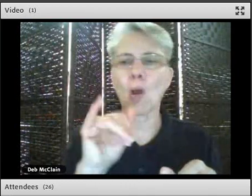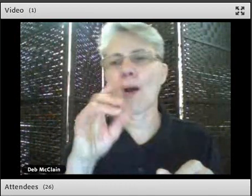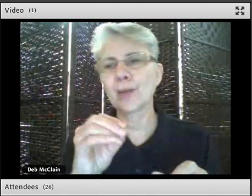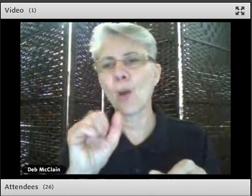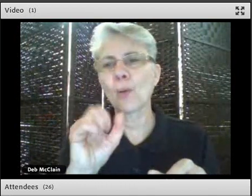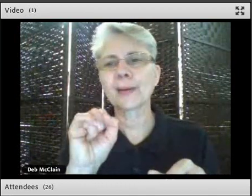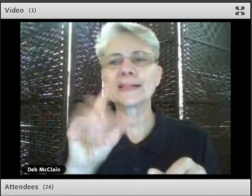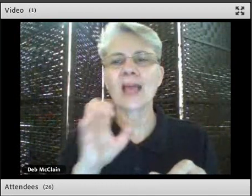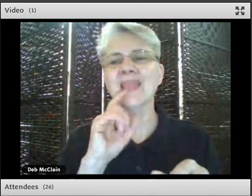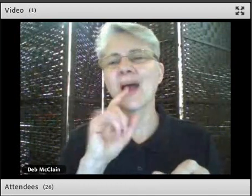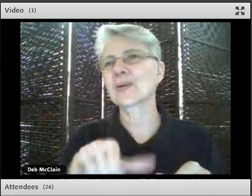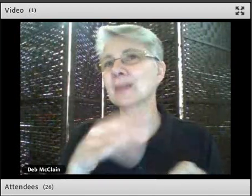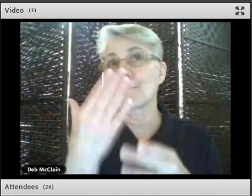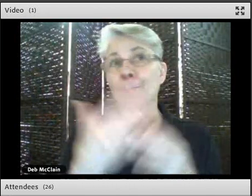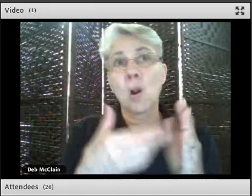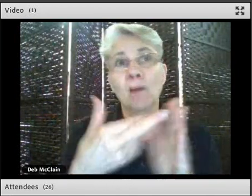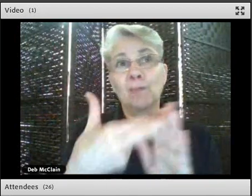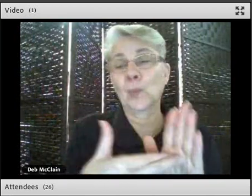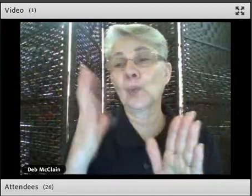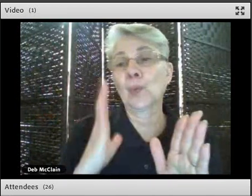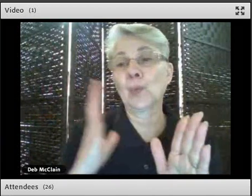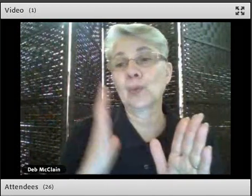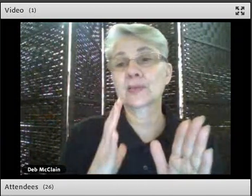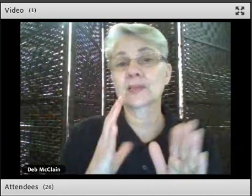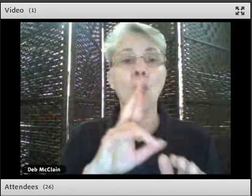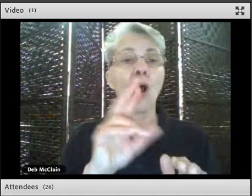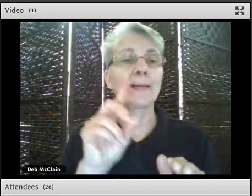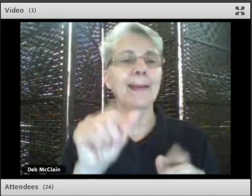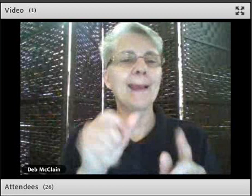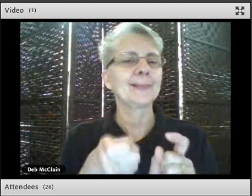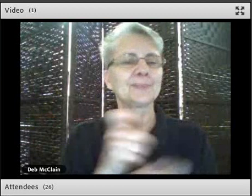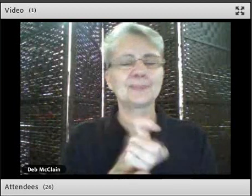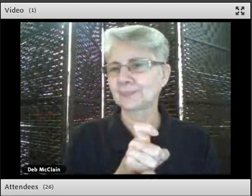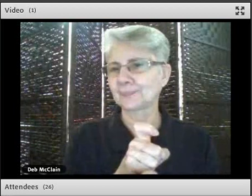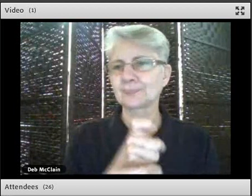We will always provide the dimensions for an audiocassette.